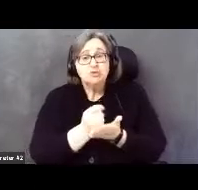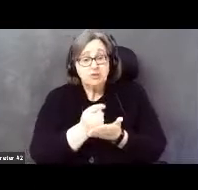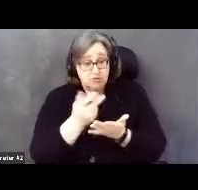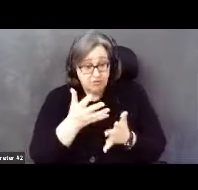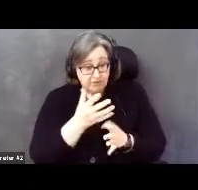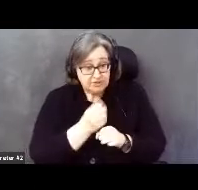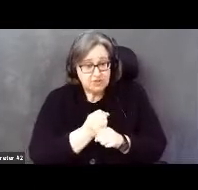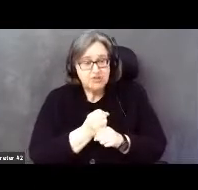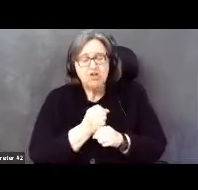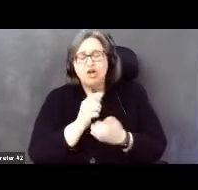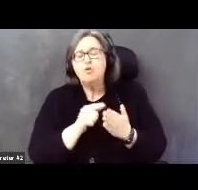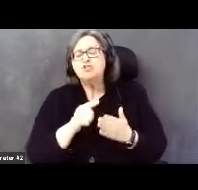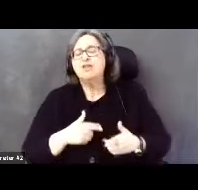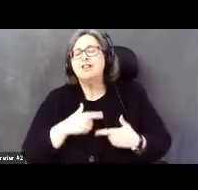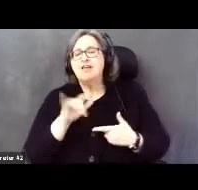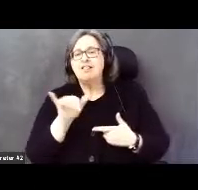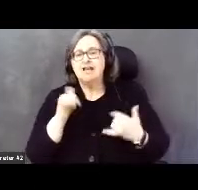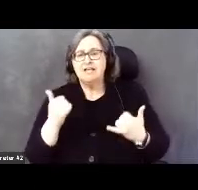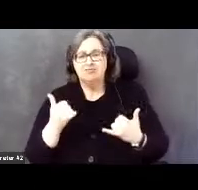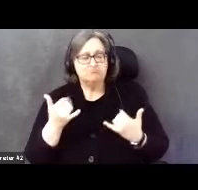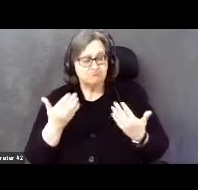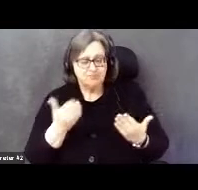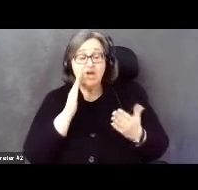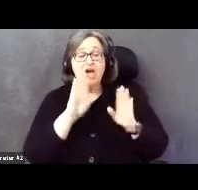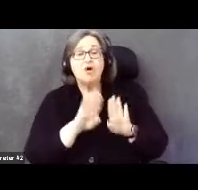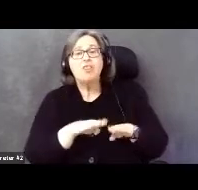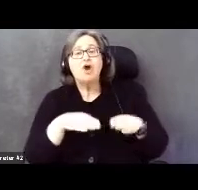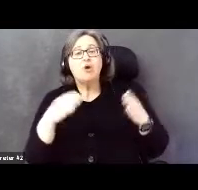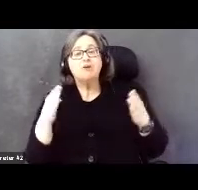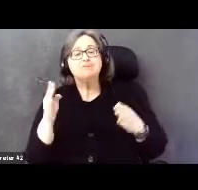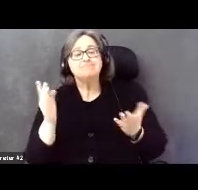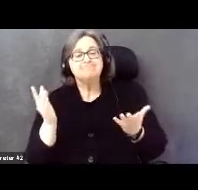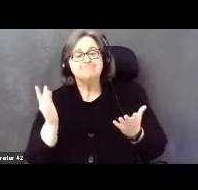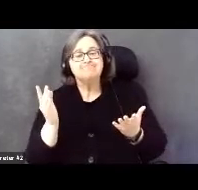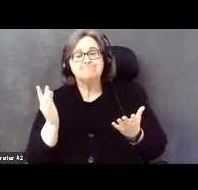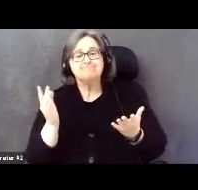and what your life is like now. I'm going to open up with Jennifer and I just to let